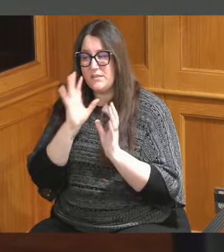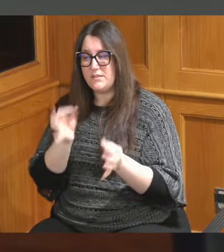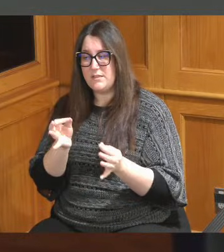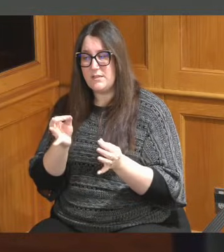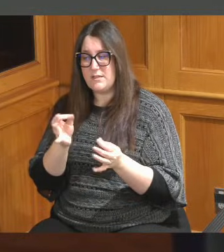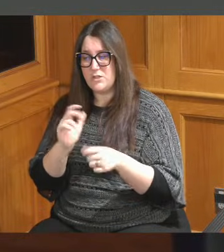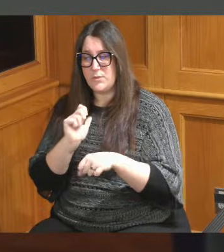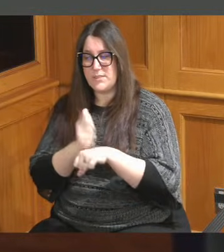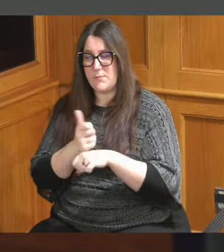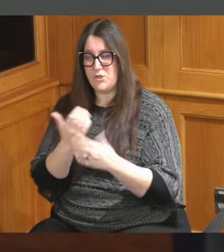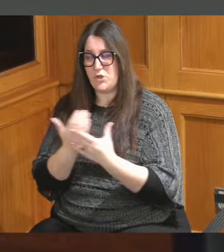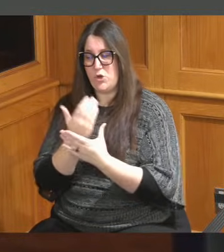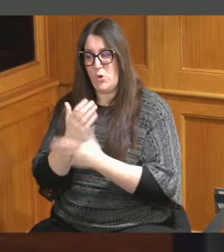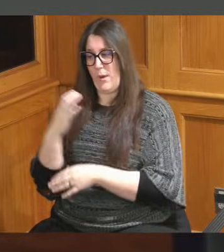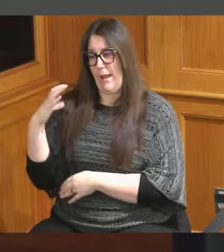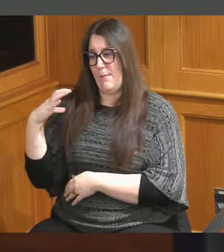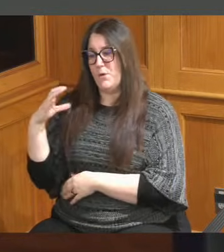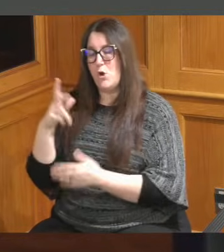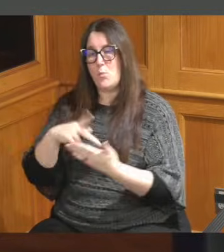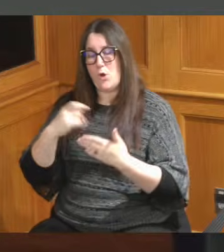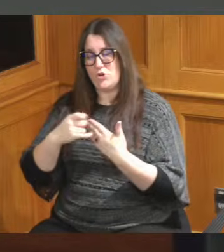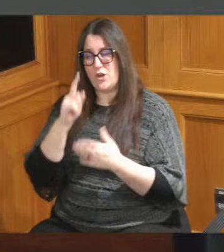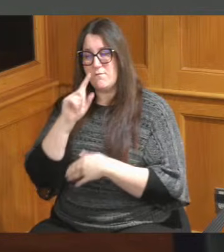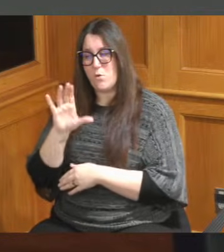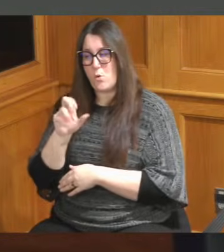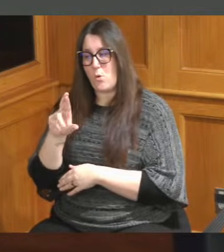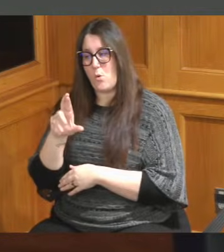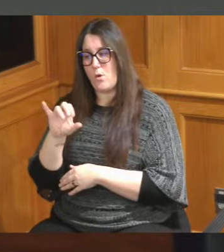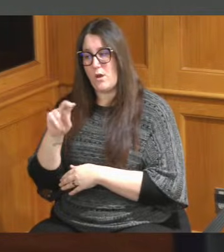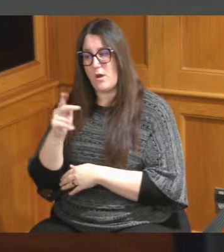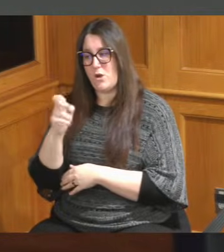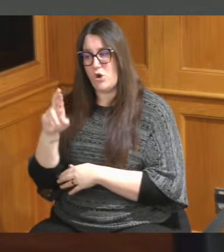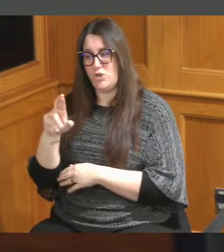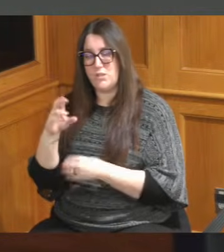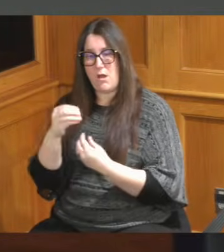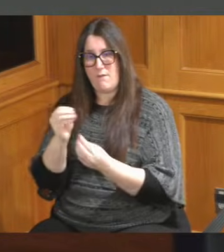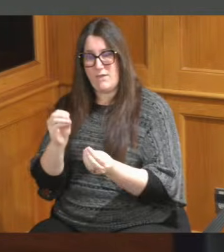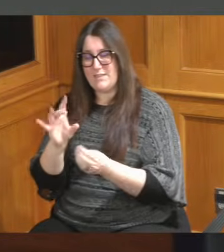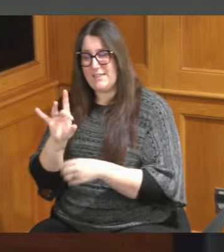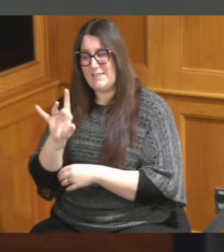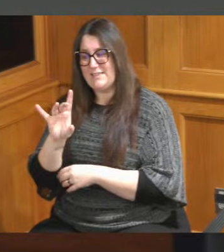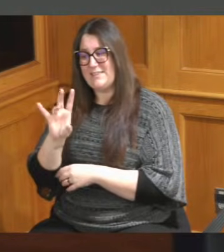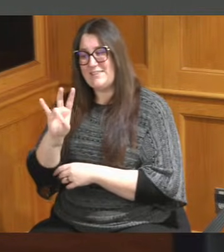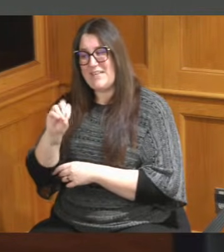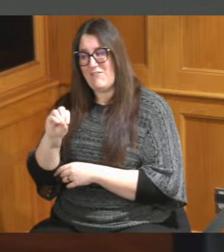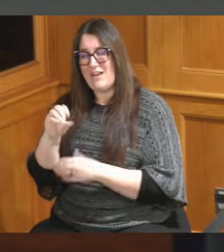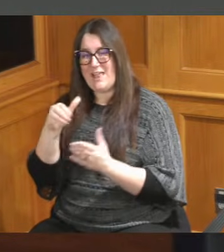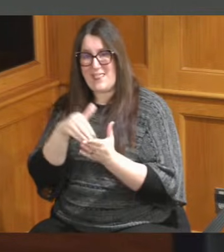capital project for the Coroner's office. This is $70,000 in project funding for